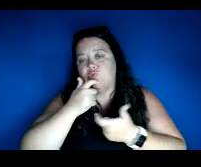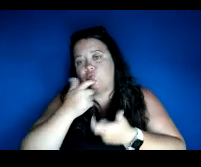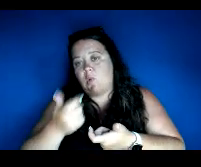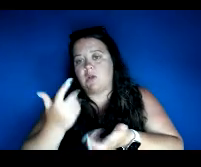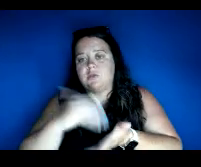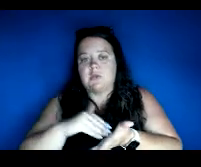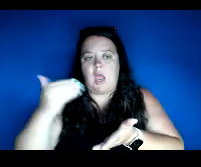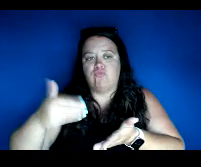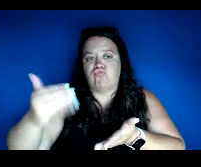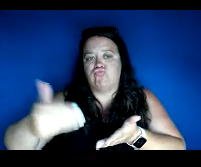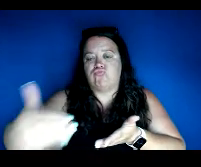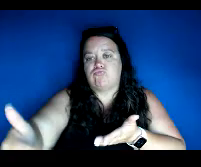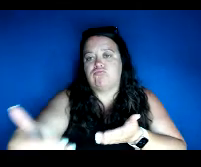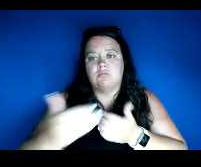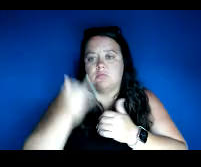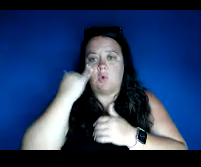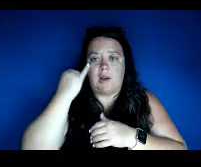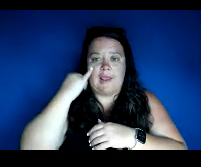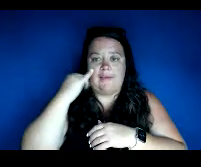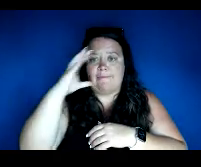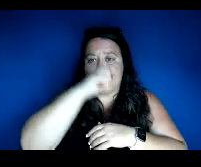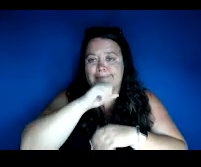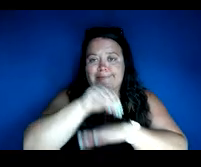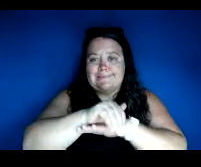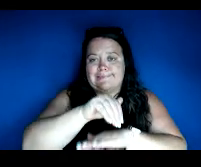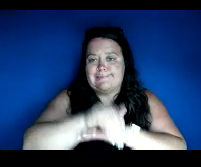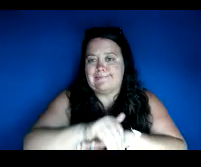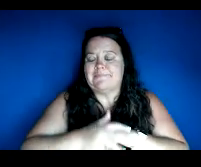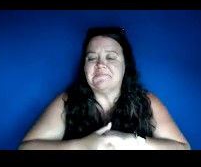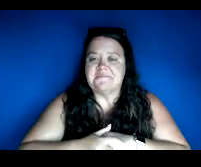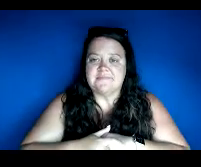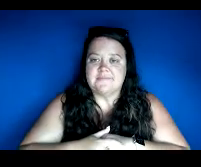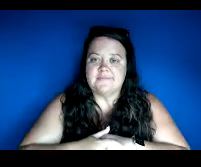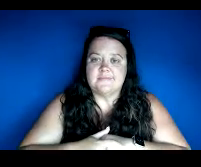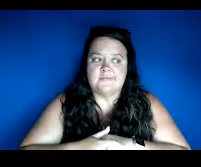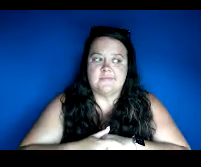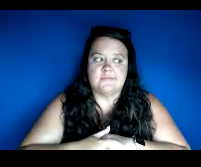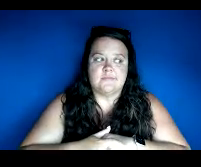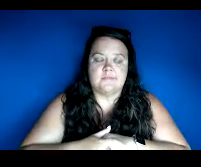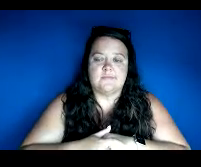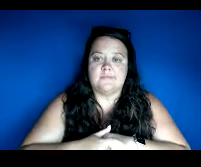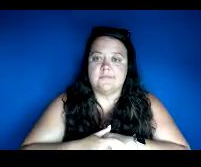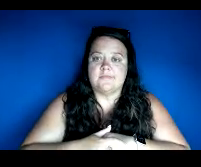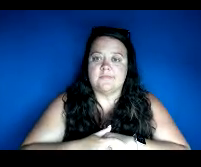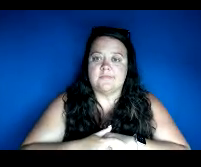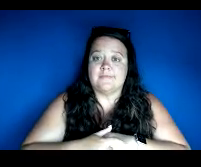or folks that didn't have the chance to view it live. And we're here all summer.